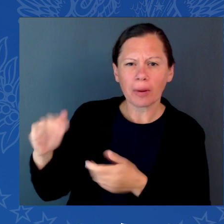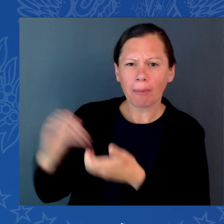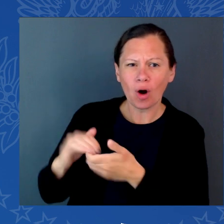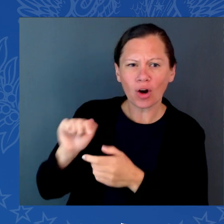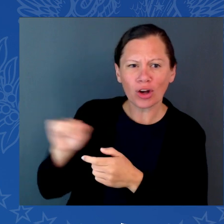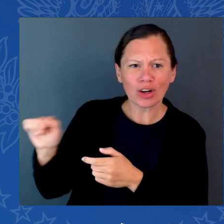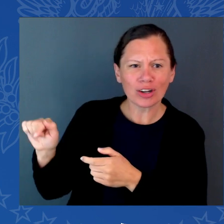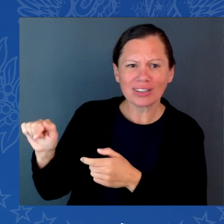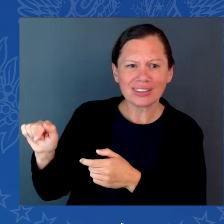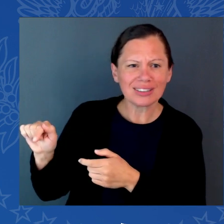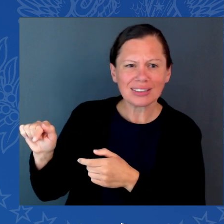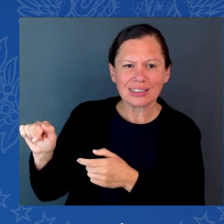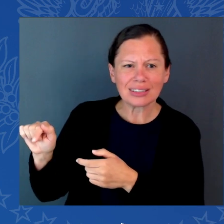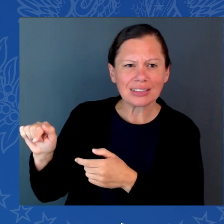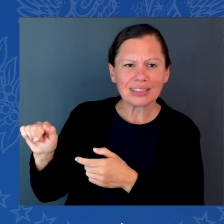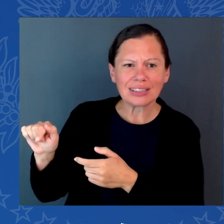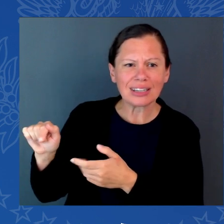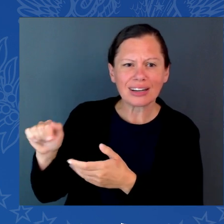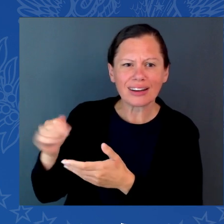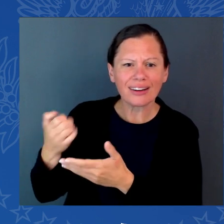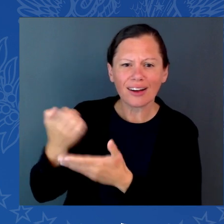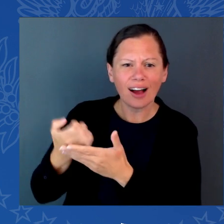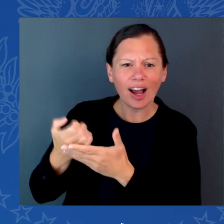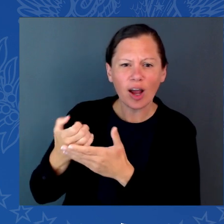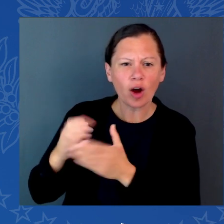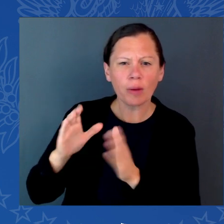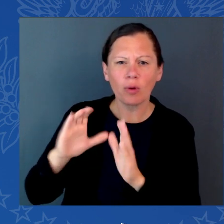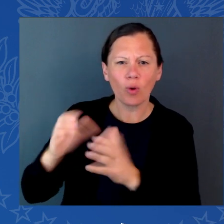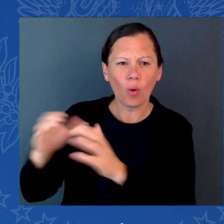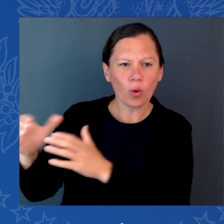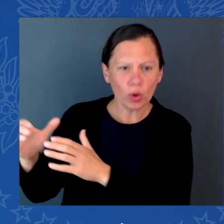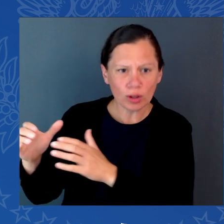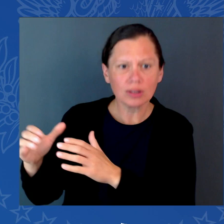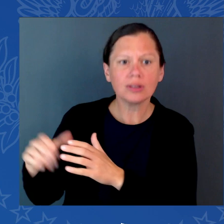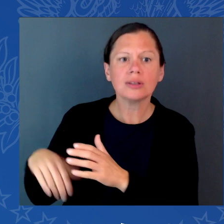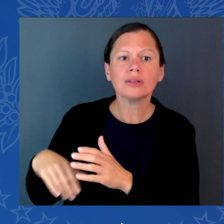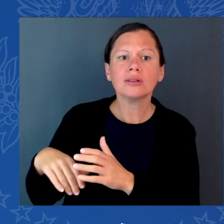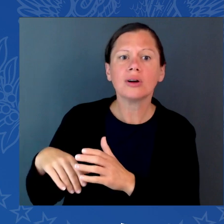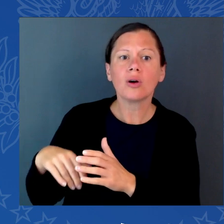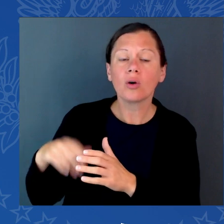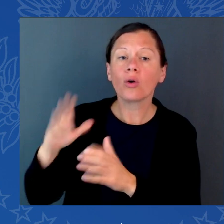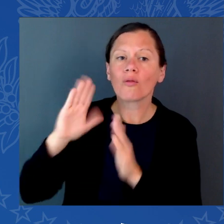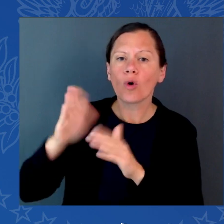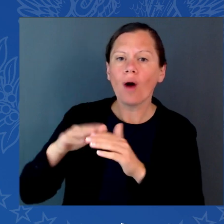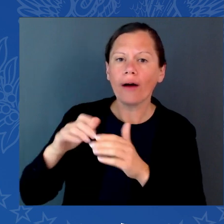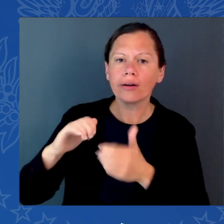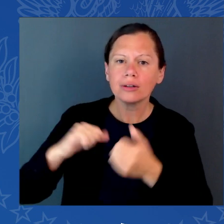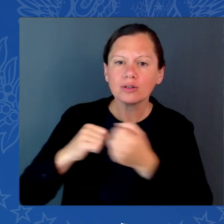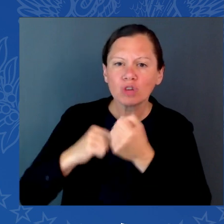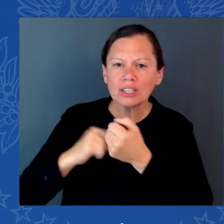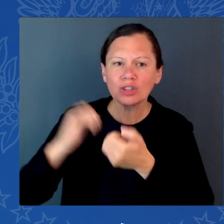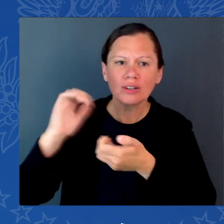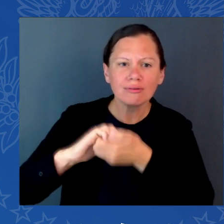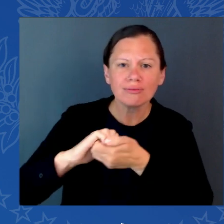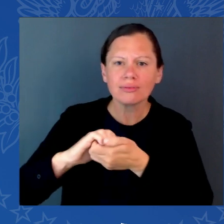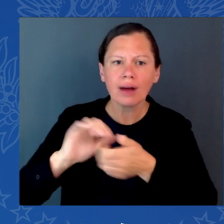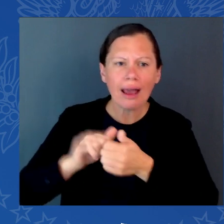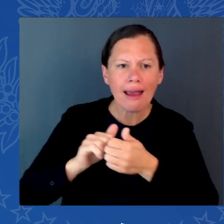As we work to address infrastructure gaps across low- and middle-income countries, we need to maximize the impacts of our investments.